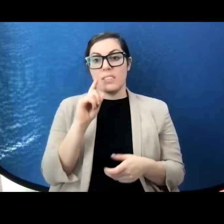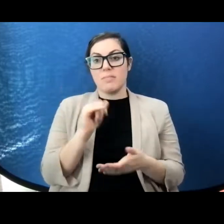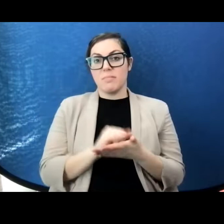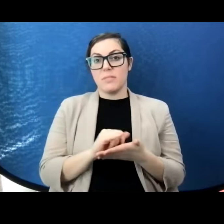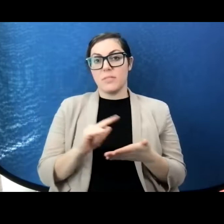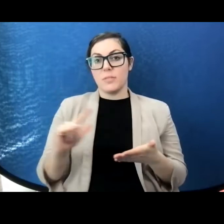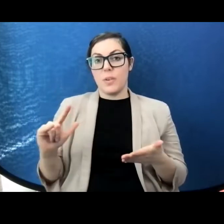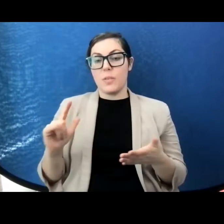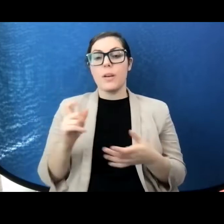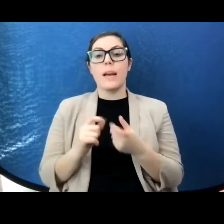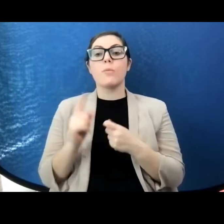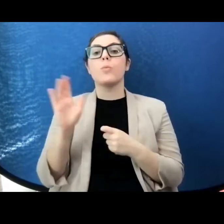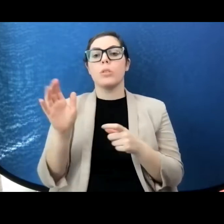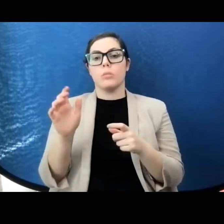you're going to get a survey afterwards.